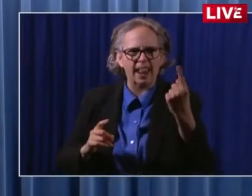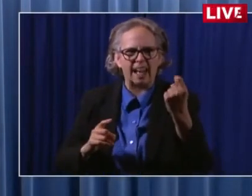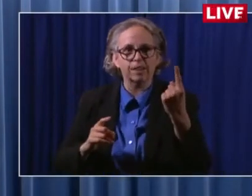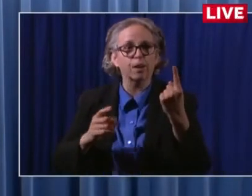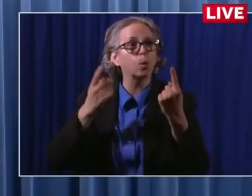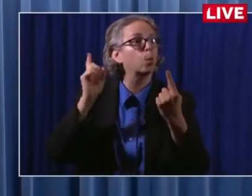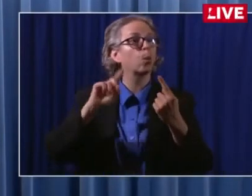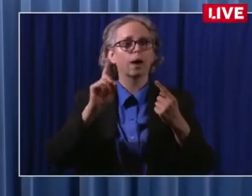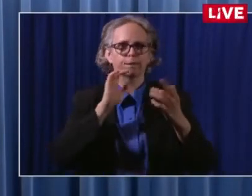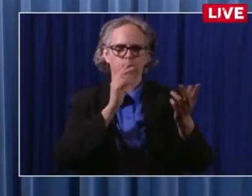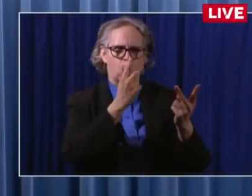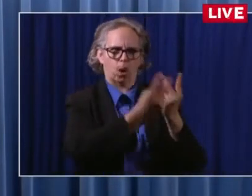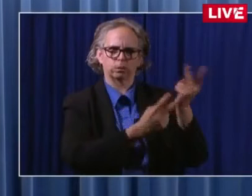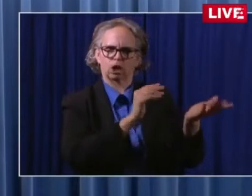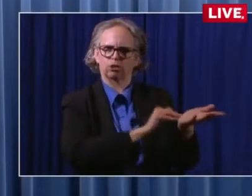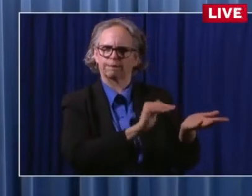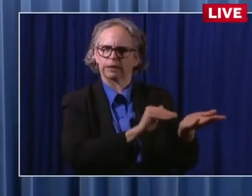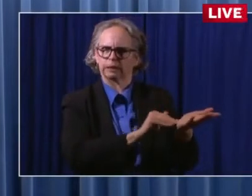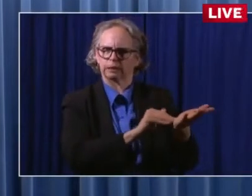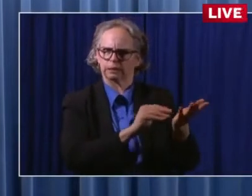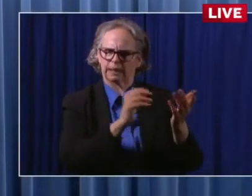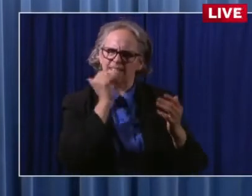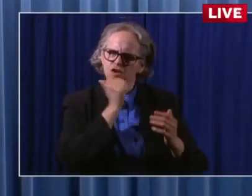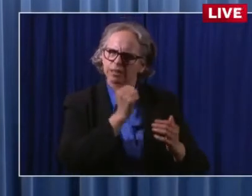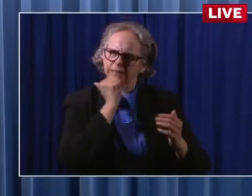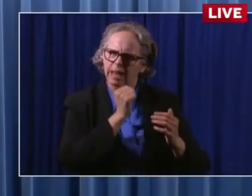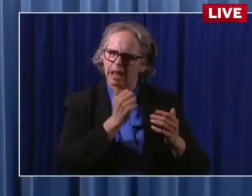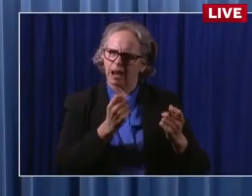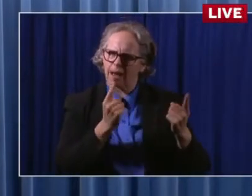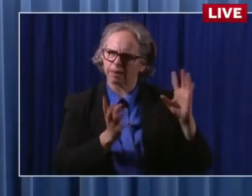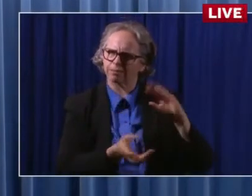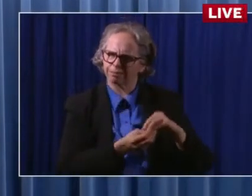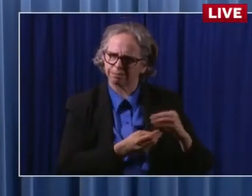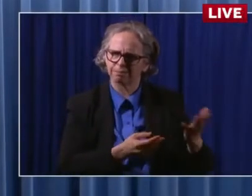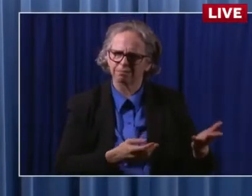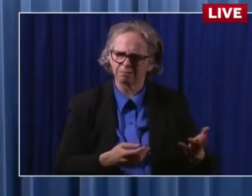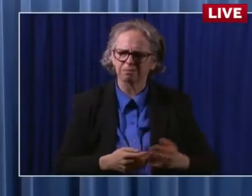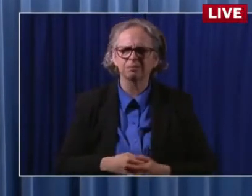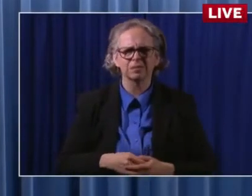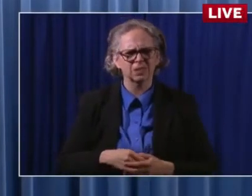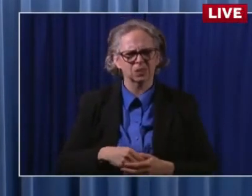BETWEEN JUNE 16 AND JULY 7, OUTPATIENT VISITS INCREASE FROM EIGHT TO 11.